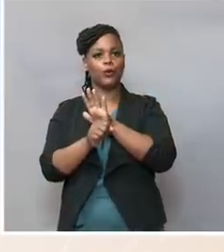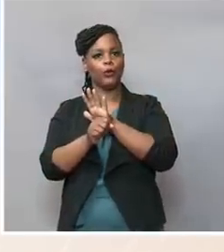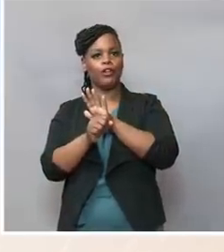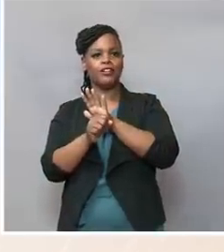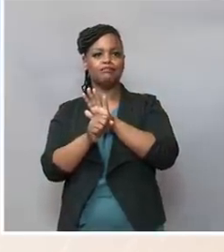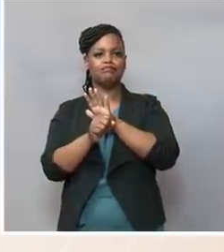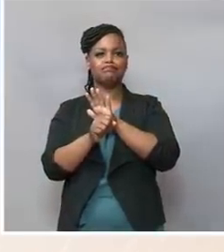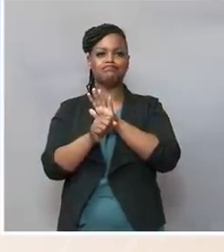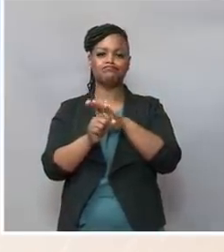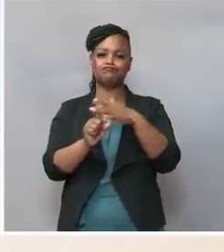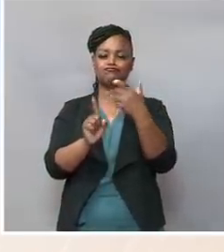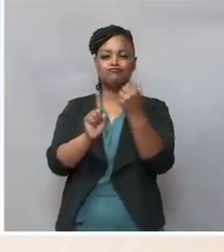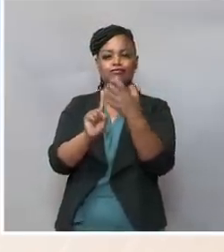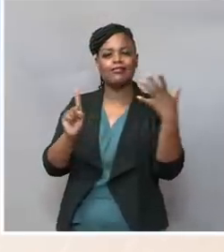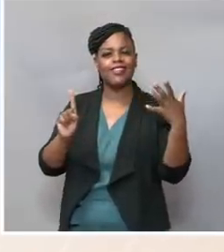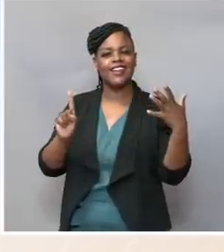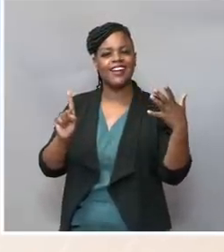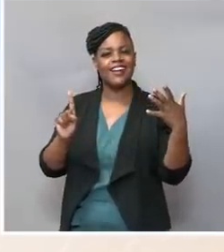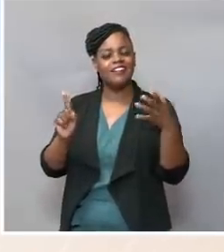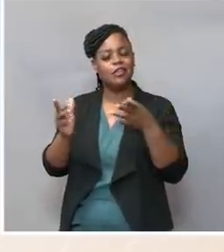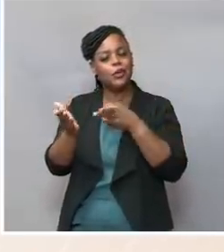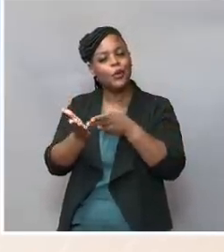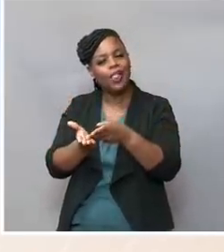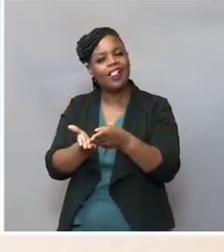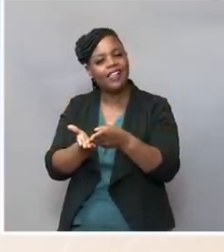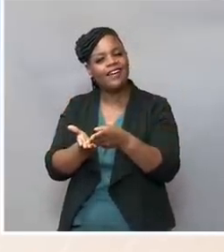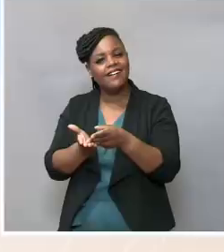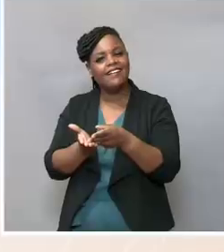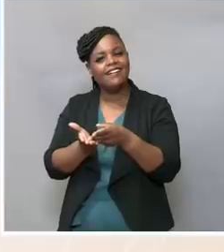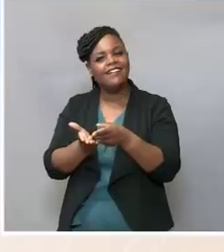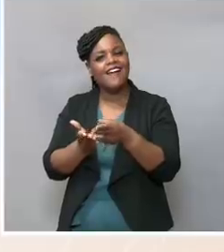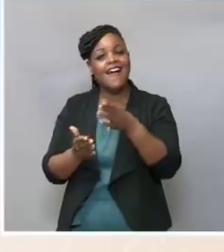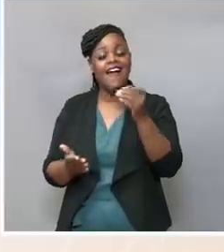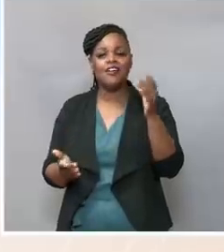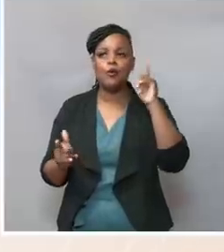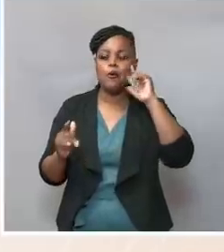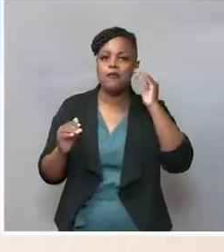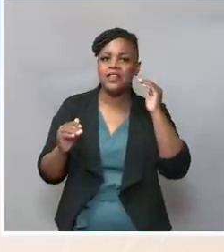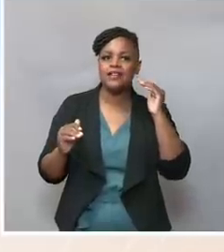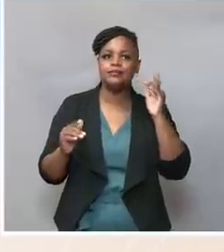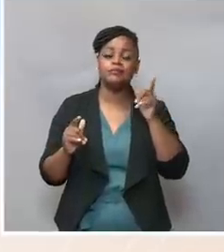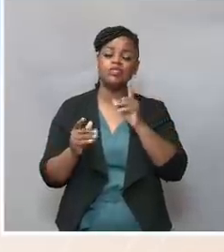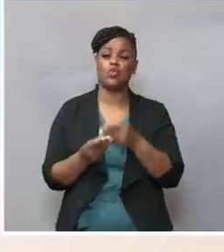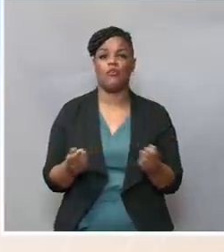and hopefully reconciliation toward freedom for all.